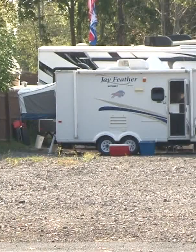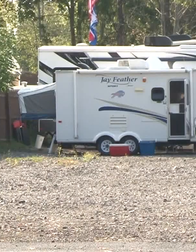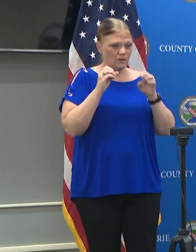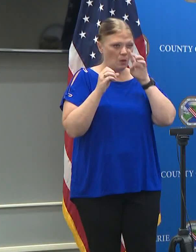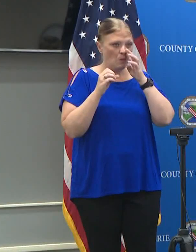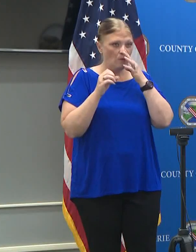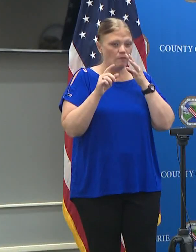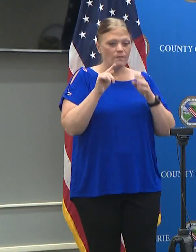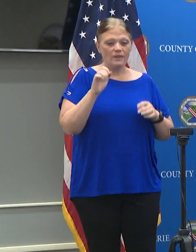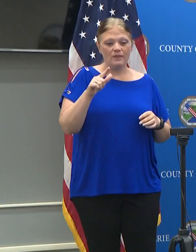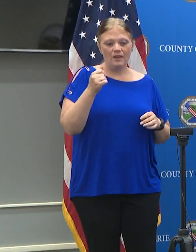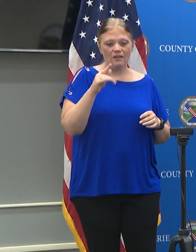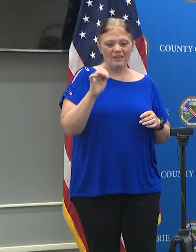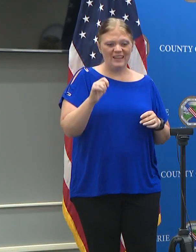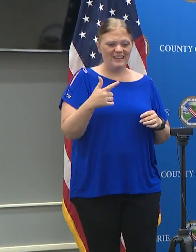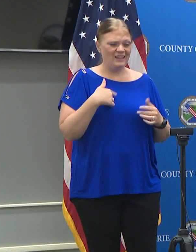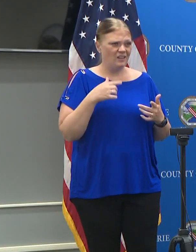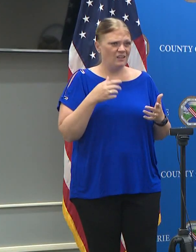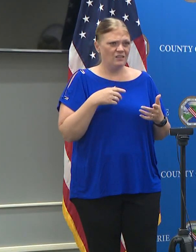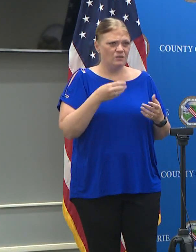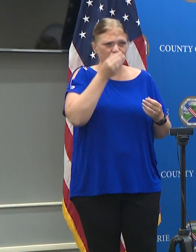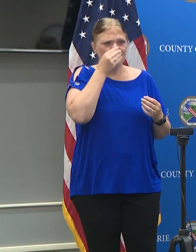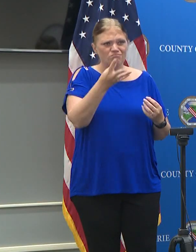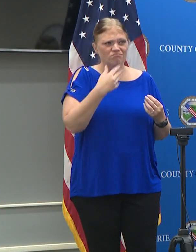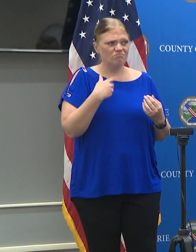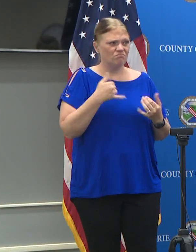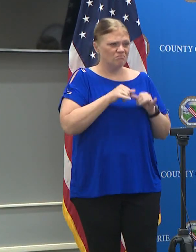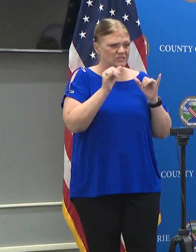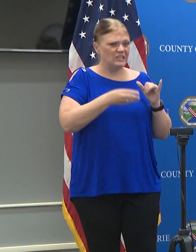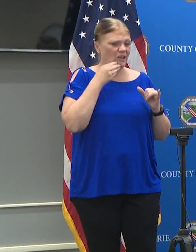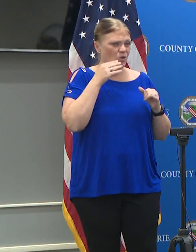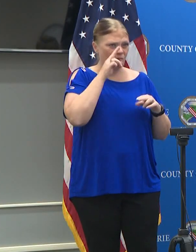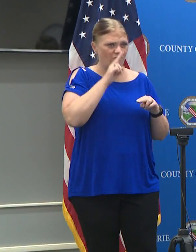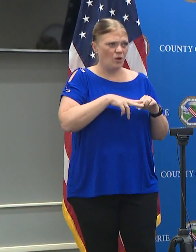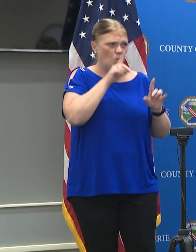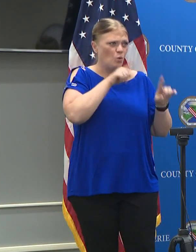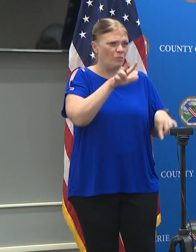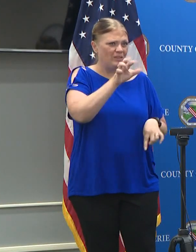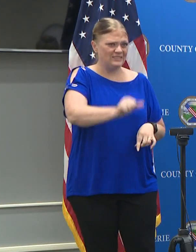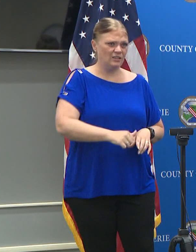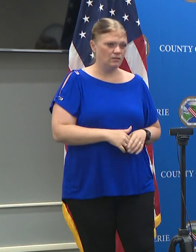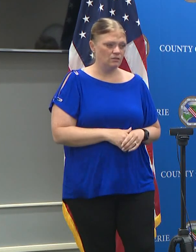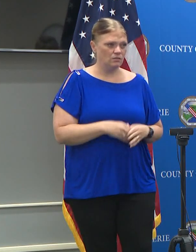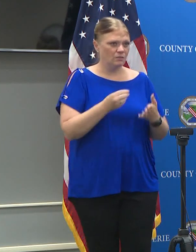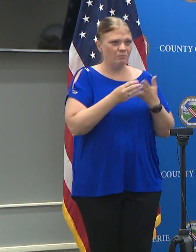TOWN OFFICIALS. IN HIS MIND " THERE SHOULD TOWN OFFICIALS. IN HIS MIND " THERE SHOULD NOT TOWN OFFICIALS. IN HIS MIND " THERE SHOULD NOT BE MIND " THERE SHOULD NOT BE MIND " THERE SHOULD NOT BE MASS MIND " THERE SHOULD NOT BE MASS TAILGATING" " THERE SHOULD NOT BE MASS TAILGATING" " THERE SHOULD NOT BE MASS TAILGATING" AND " THERE SHOULD NOT BE MASS TAILGATING" AND WITH " THERE SHOULD NOT BE MASS TAILGATING" AND WITH PERHAPS MASS TAILGATING" AND WITH PERHAPS MASS TAILGATING" AND WITH PERHAPS APOLOGIES MASS TAILGATING" AND WITH PERHAPS APOLOGIES THE MASS TAILGATING" AND WITH PERHAPS APOLOGIES THE LATE AND WITH PERHAPS APOLOGIES THE LATE AND WITH PERHAPS APOLOGIES THE LATE JIMMY AND WITH PERHAPS APOLOGIES THE LATE JIMMY GRIFFIN APOLOGIES THE LATE JIMMY GRIFFIN APOLOGIES THE LATE JIMMY GRIFFIN " APOLOGIES THE LATE JIMMY GRIFFIN " ORDER APOLOGIES THE LATE JIMMY GRIFFIN " ORDER SOME APOLOGIES THE LATE JIMMY GRIFFIN " ORDER SOME PIZZA JIMMY GRIFFIN " ORDER SOME PIZZA JIMMY GRIFFIN " ORDER SOME PIZZA BUY JIMMY GRIFFIN " ORDER SOME PIZZA BUY SOME JIMMY GRIFFIN " ORDER SOME PIZZA BUY SOME BEER JIMMY GRIFFIN " ORDER SOME PIZZA BUY SOME BEER DO JIMMY GRIFFIN " ORDER SOME PIZZA BUY SOME BEER DO IT